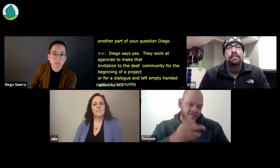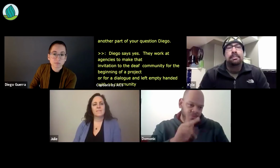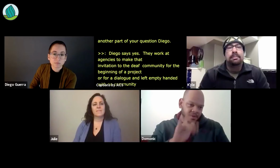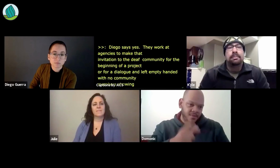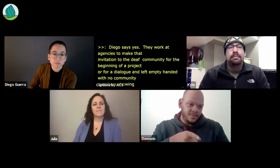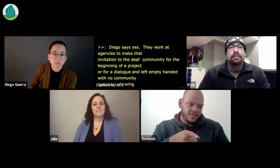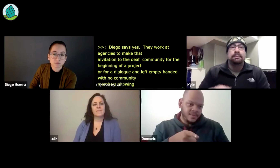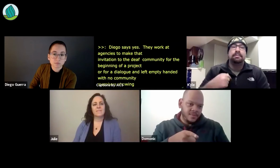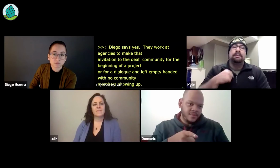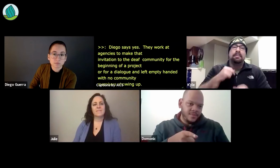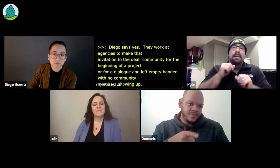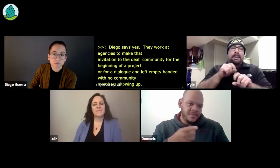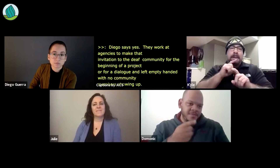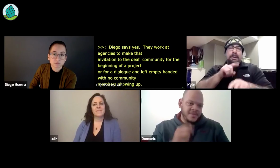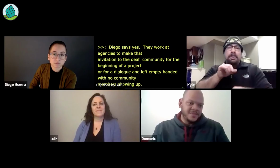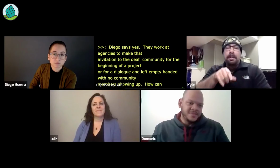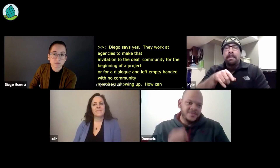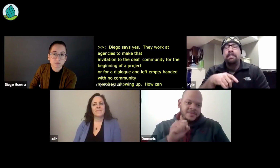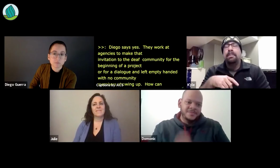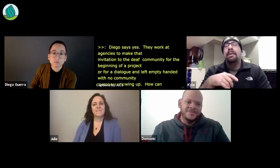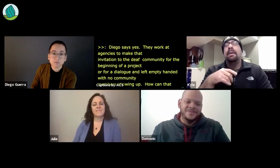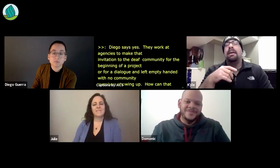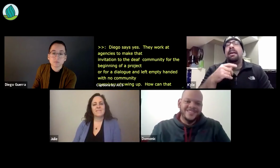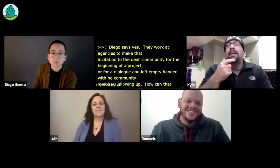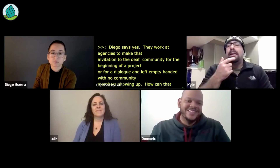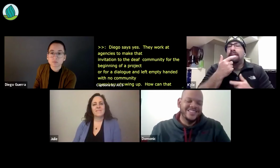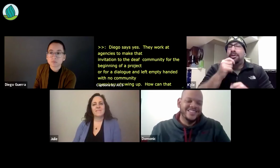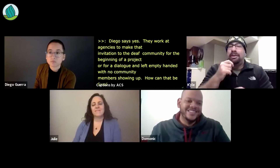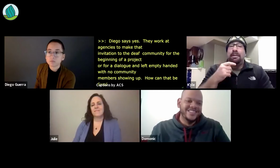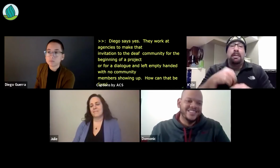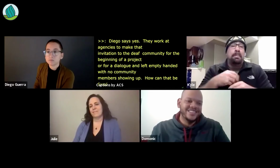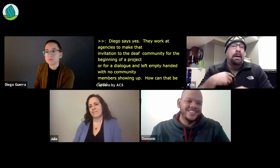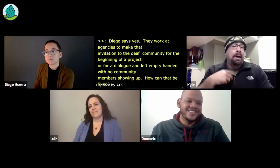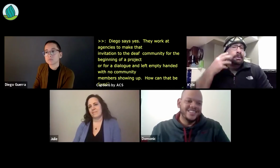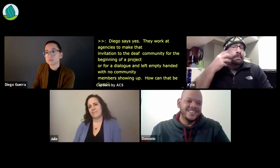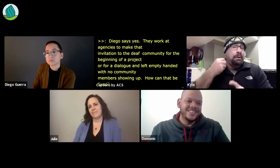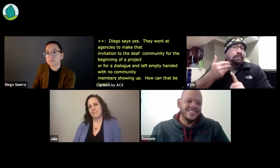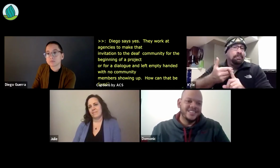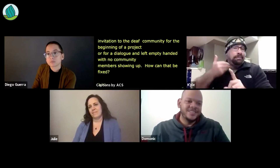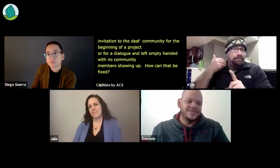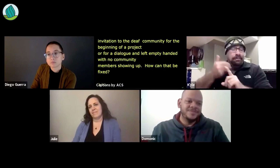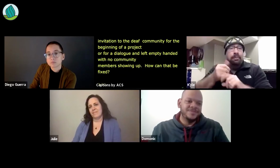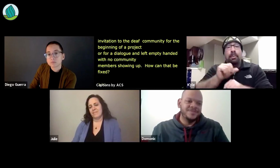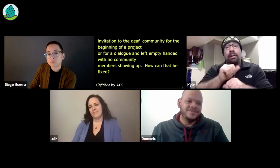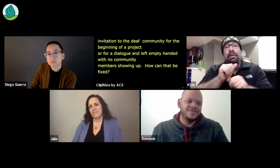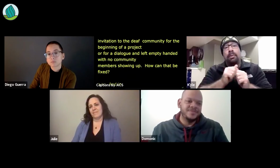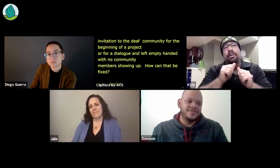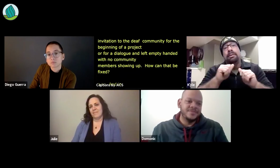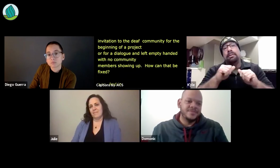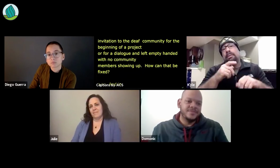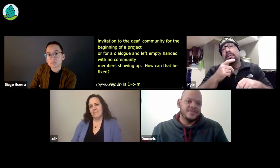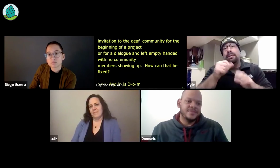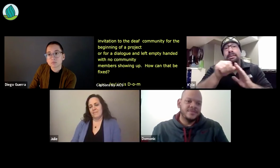And this is Dom. Kyle, why don't you take that for me. Sure. In my experience in working with state organizations and state